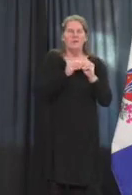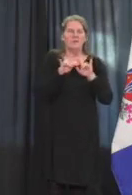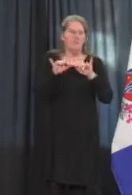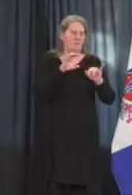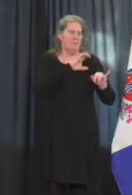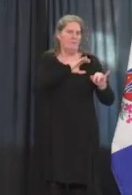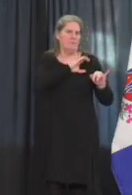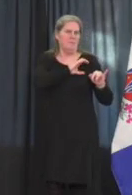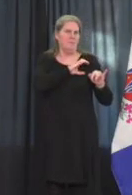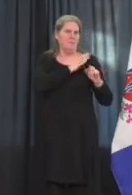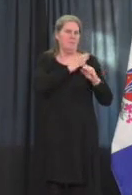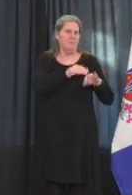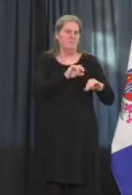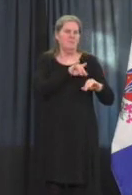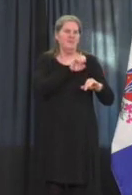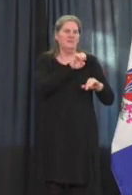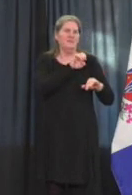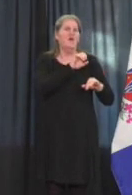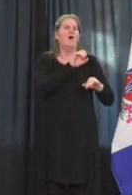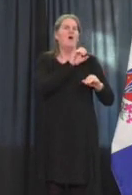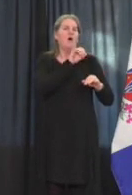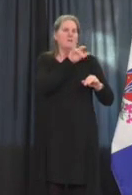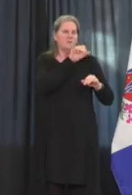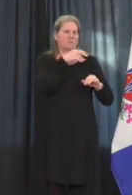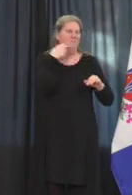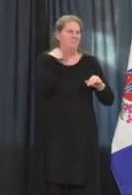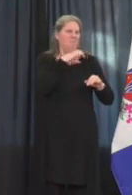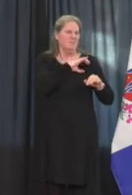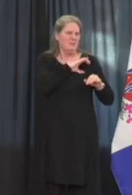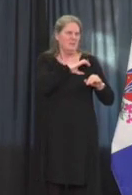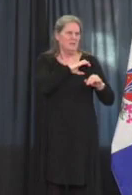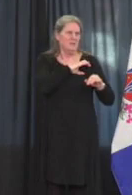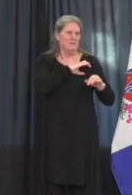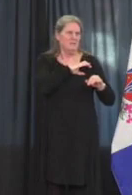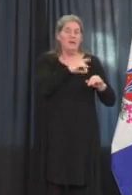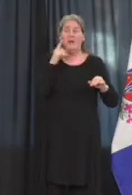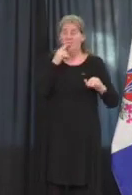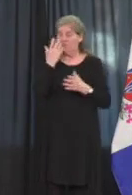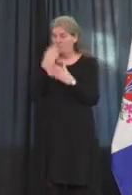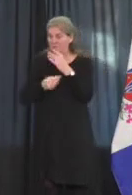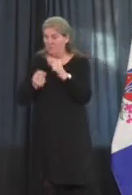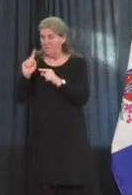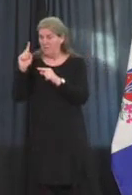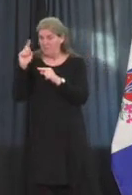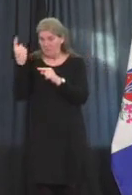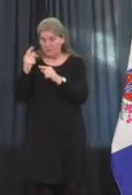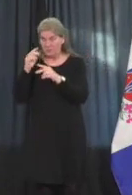DON'T HAVE THEM ALREADY BY NATURE OF THEIR ORIGINAL JOB. AND THEY WILL BE GRANTED THOSE